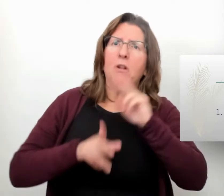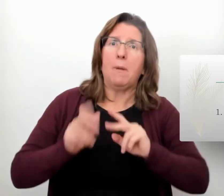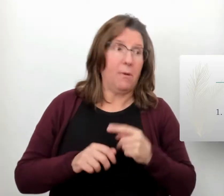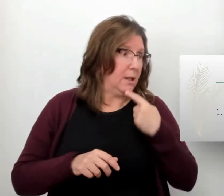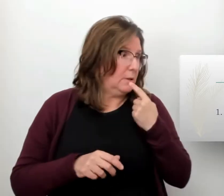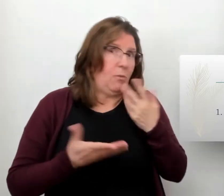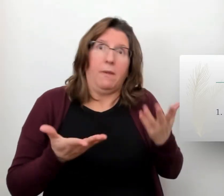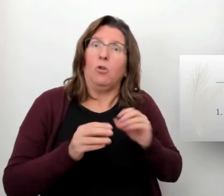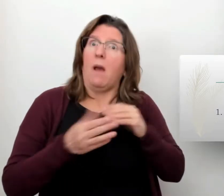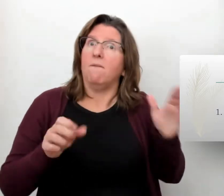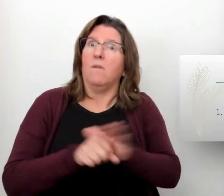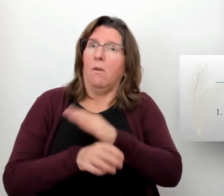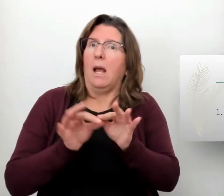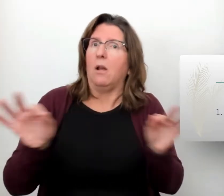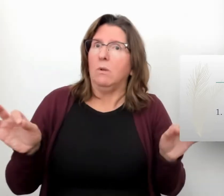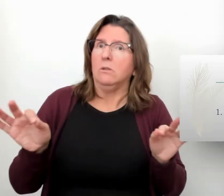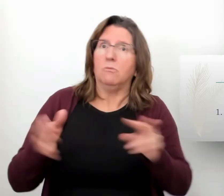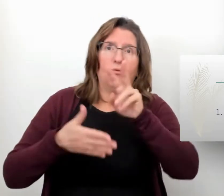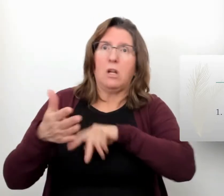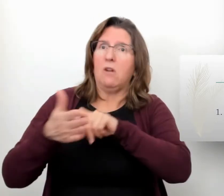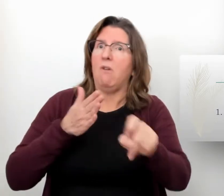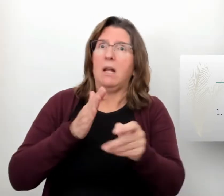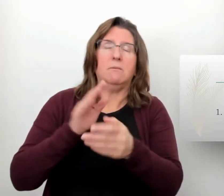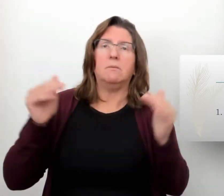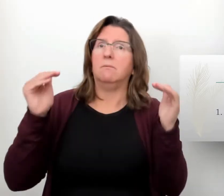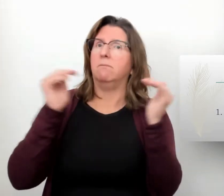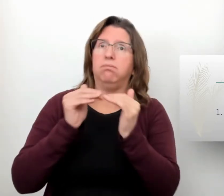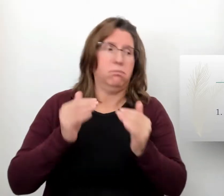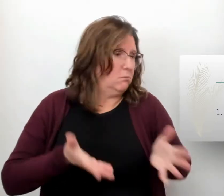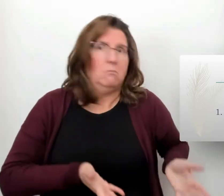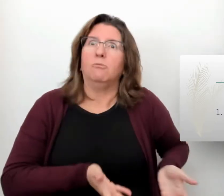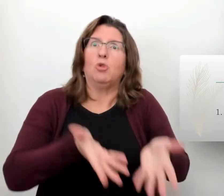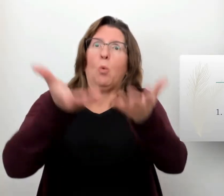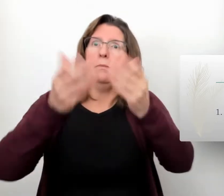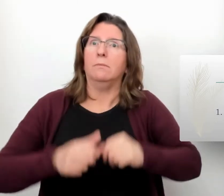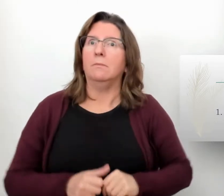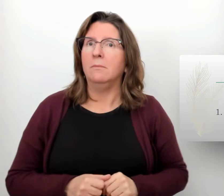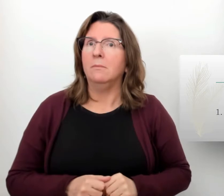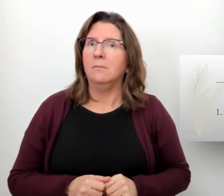So I just replied by saying, "Great! That must mean you understand everything and everyone . . .